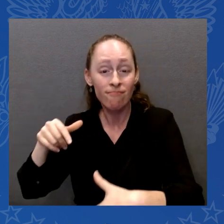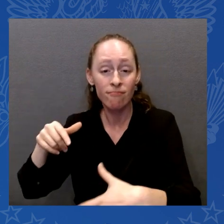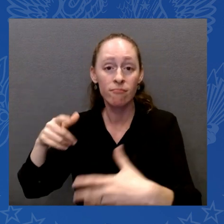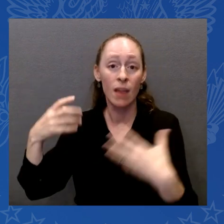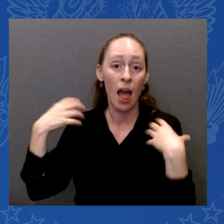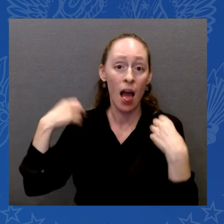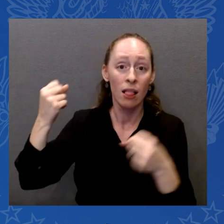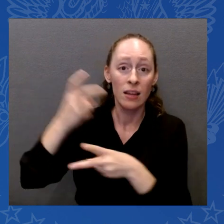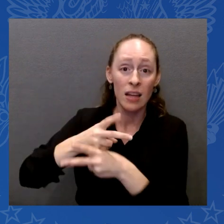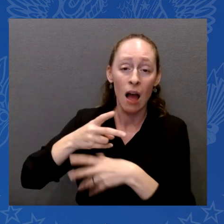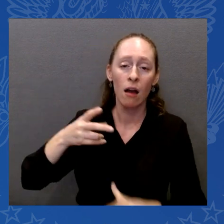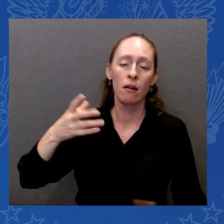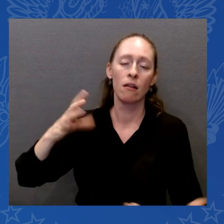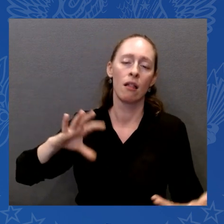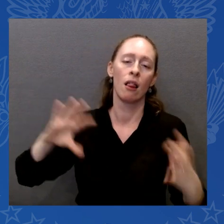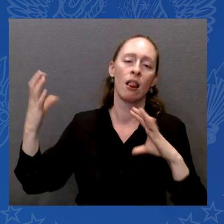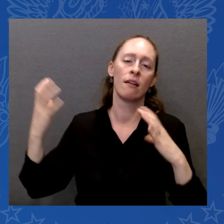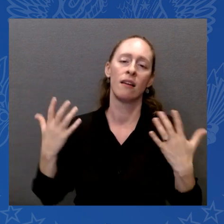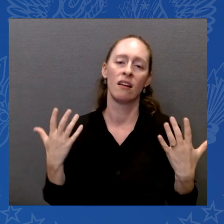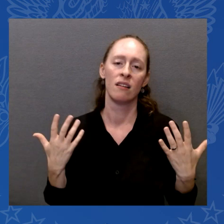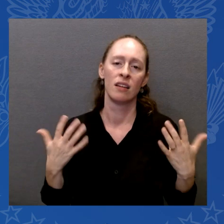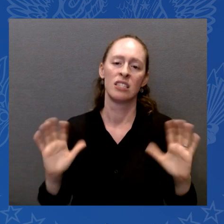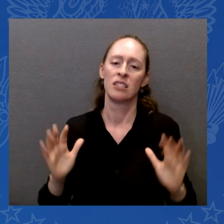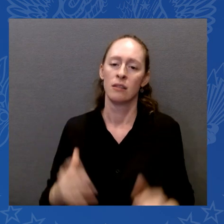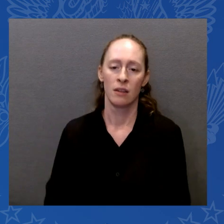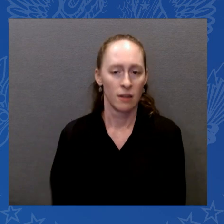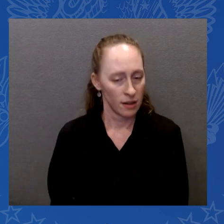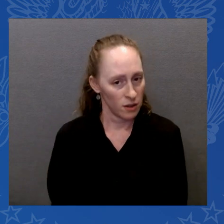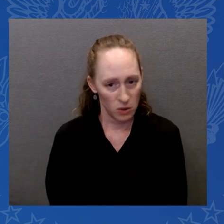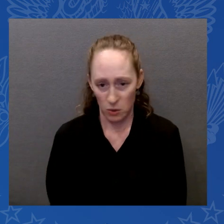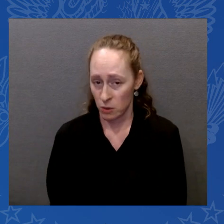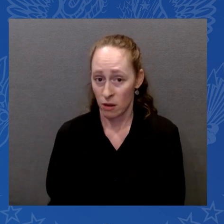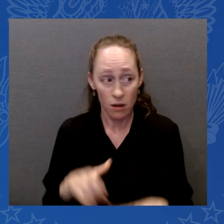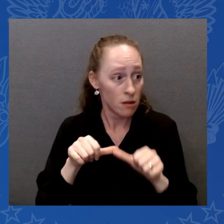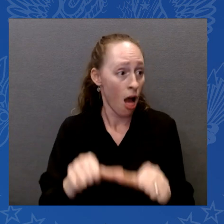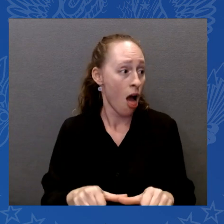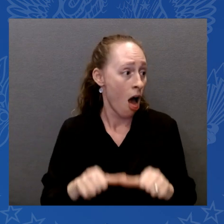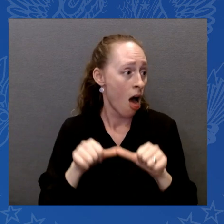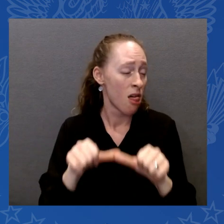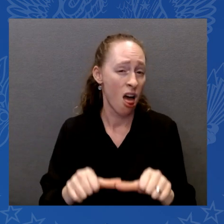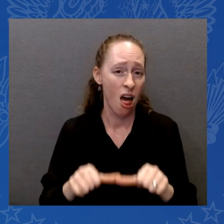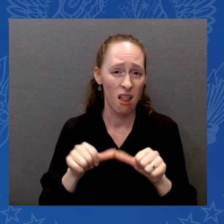Ms. Klein: Thank you. Thank you so much.